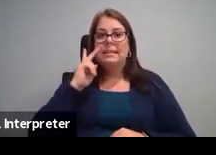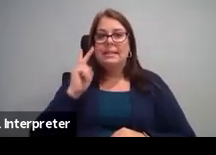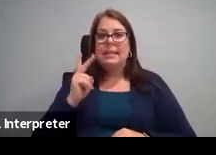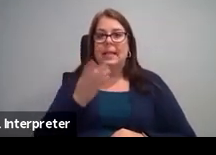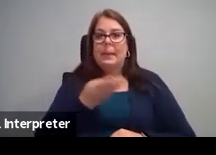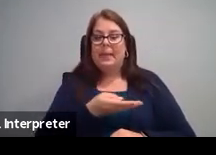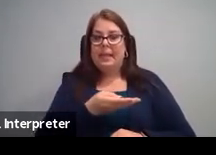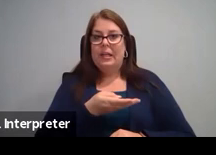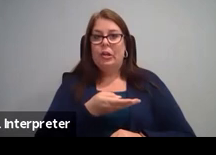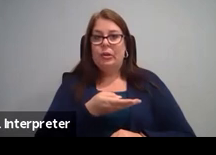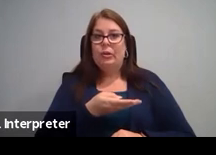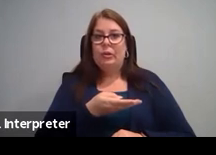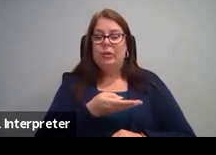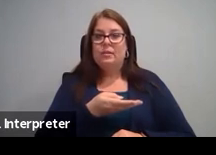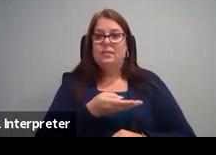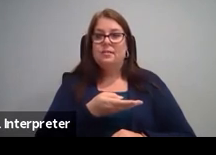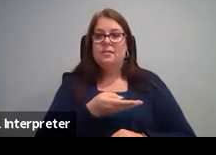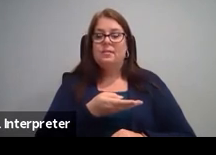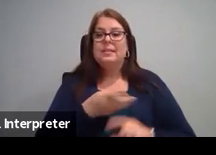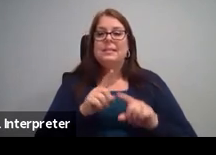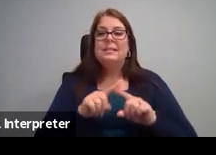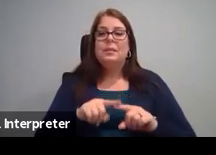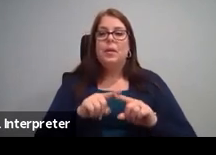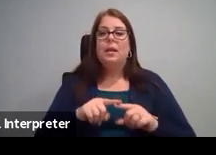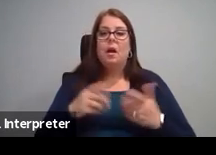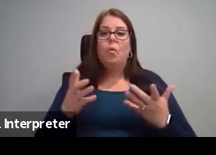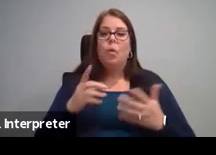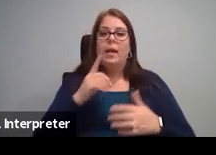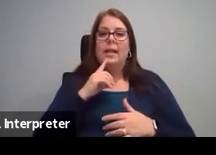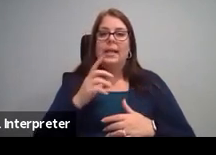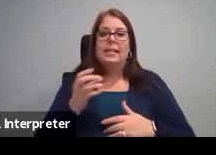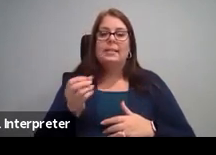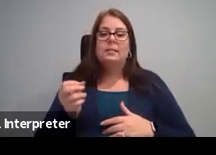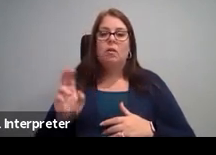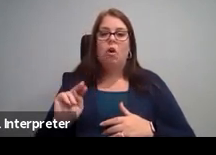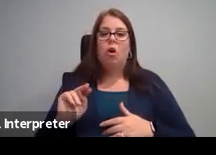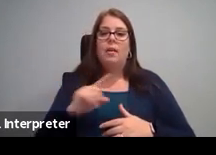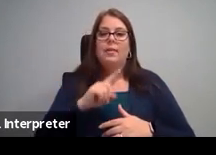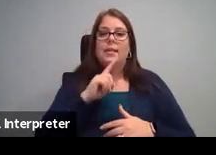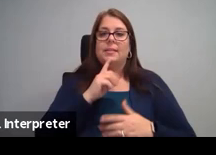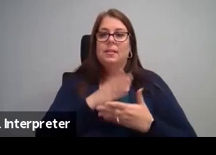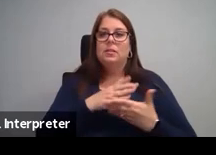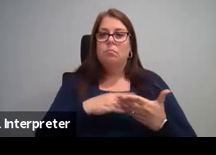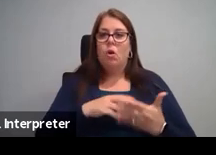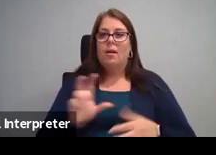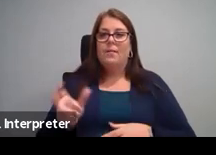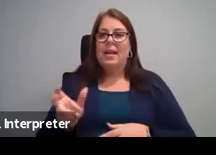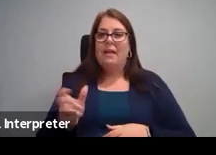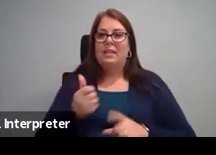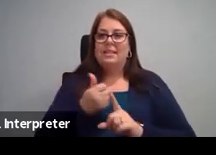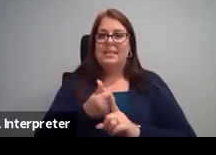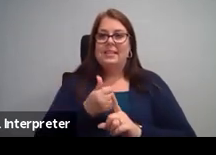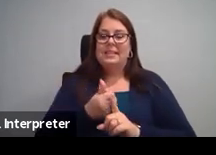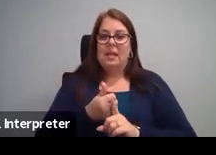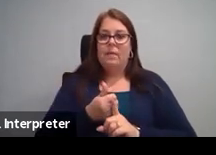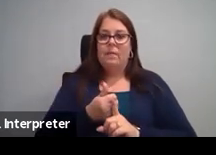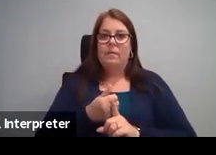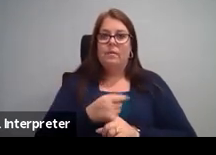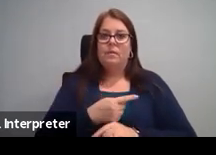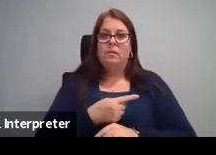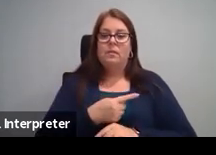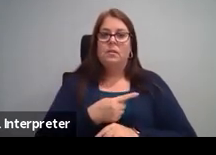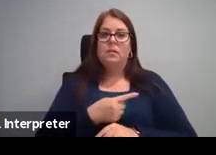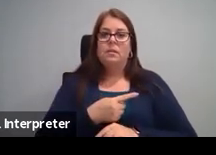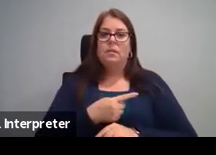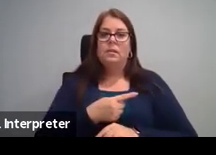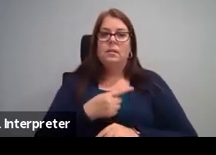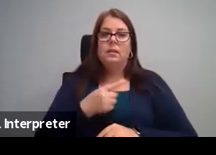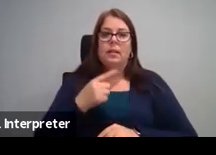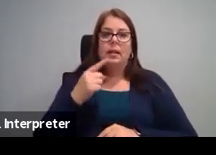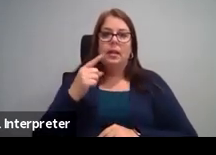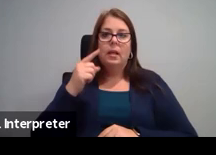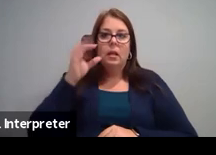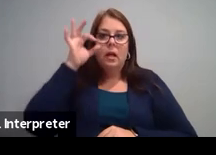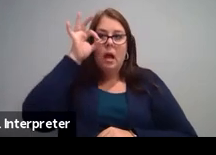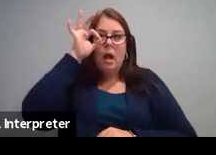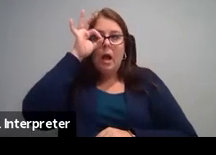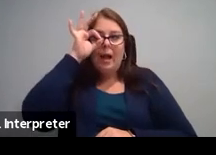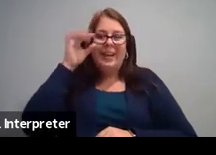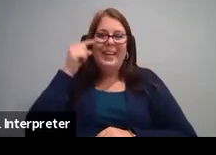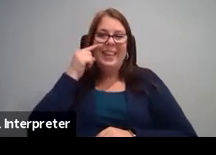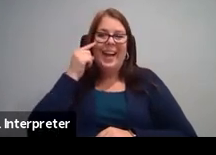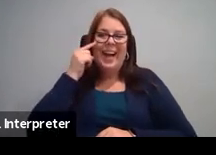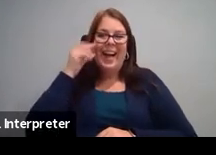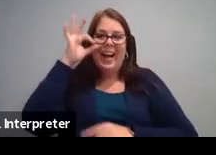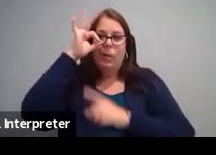Cathy Reznicek: And depending on what gets turned on. This is part of Canvas itself with what the eye with a line through it means that students don't see that particular section.